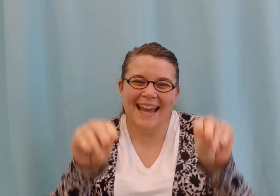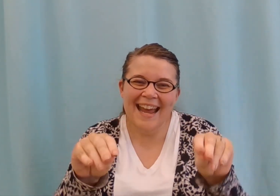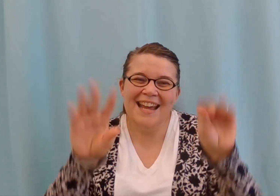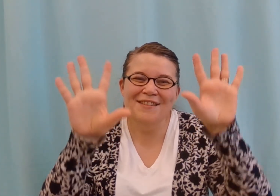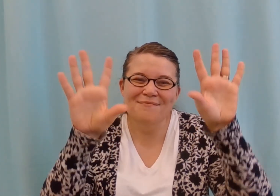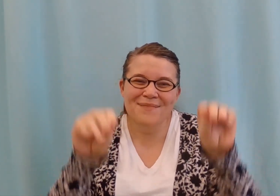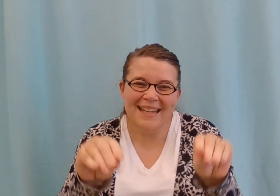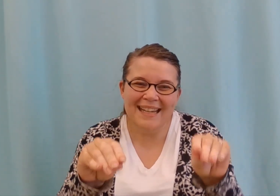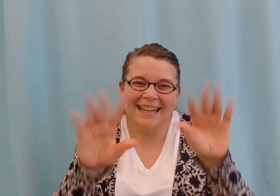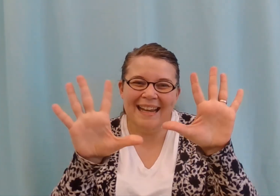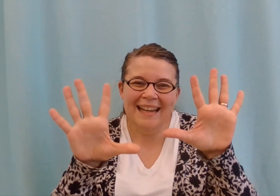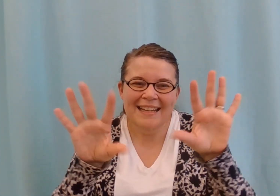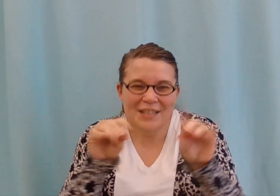can be! Cheep, cheep, cheep, cheep, cheep, cheep, cheep, cheep, cheep, cheep, cheep.